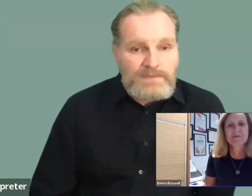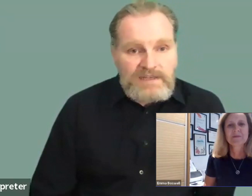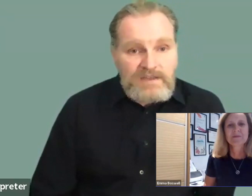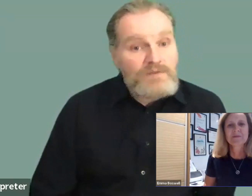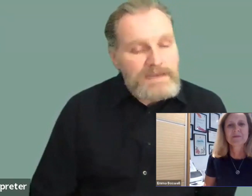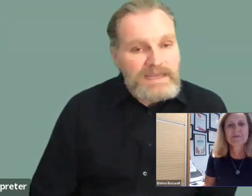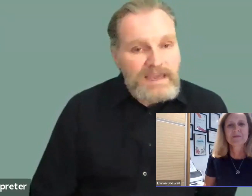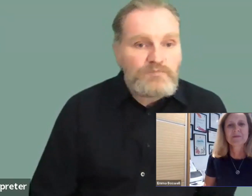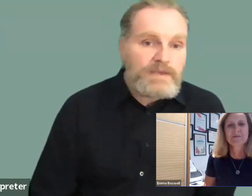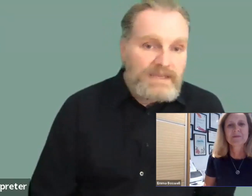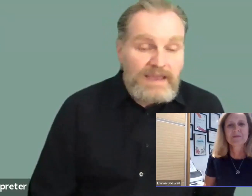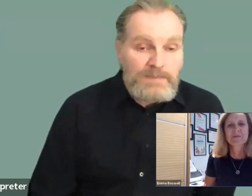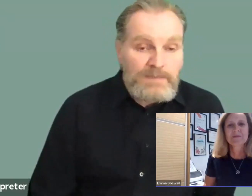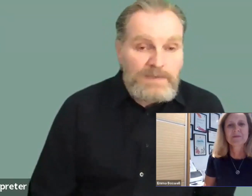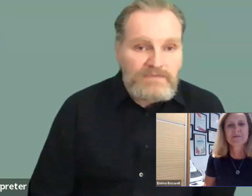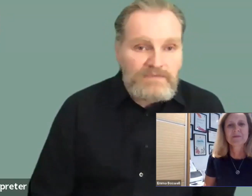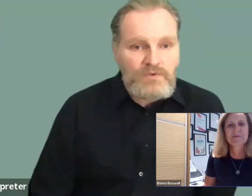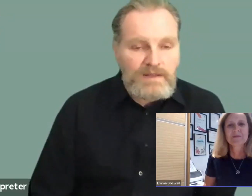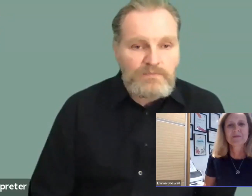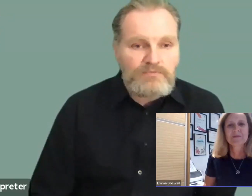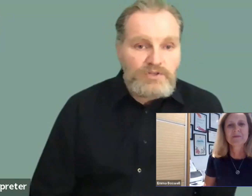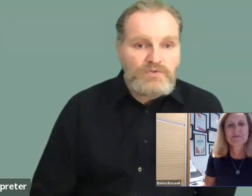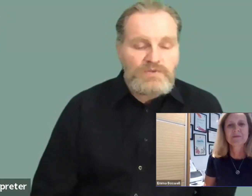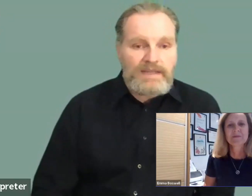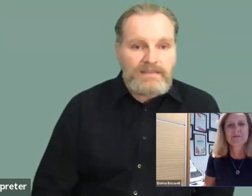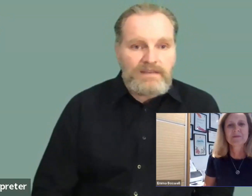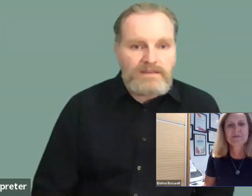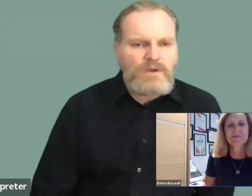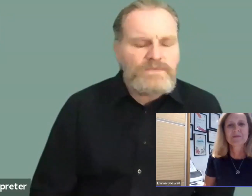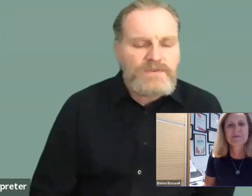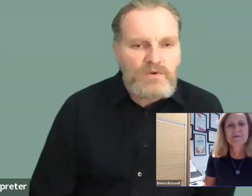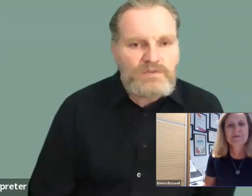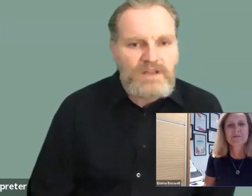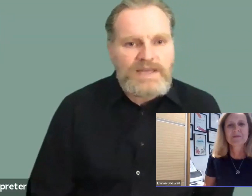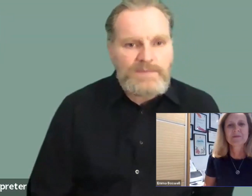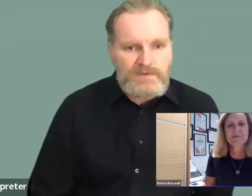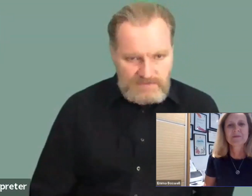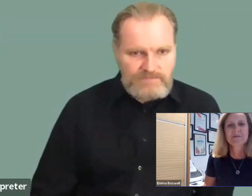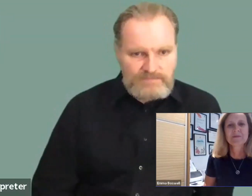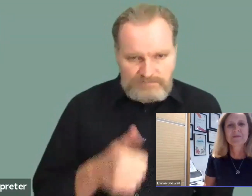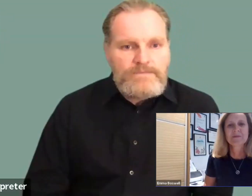kept an eye on and medication can be given to help reduce swelling in the eyes, often called oedemas.